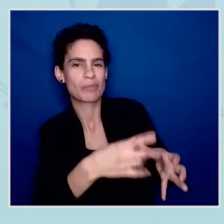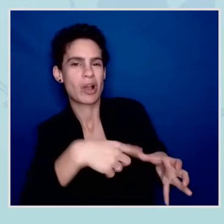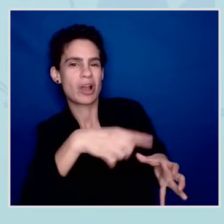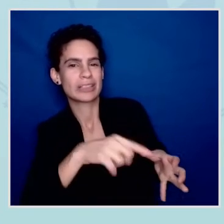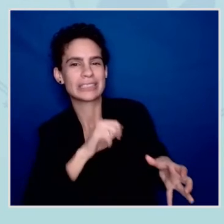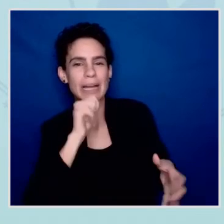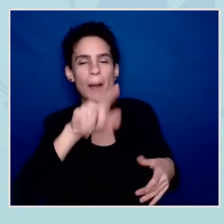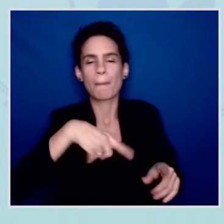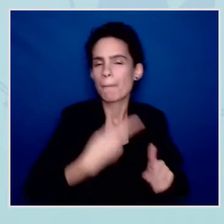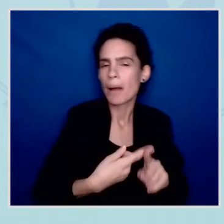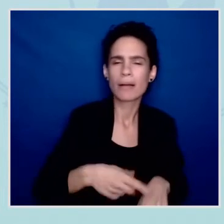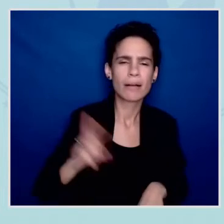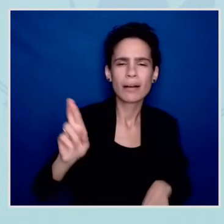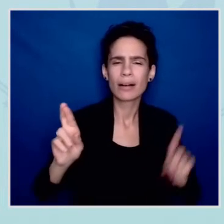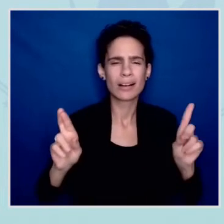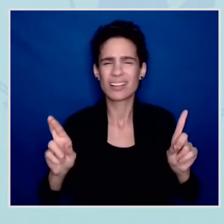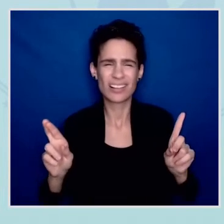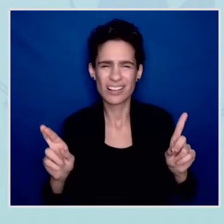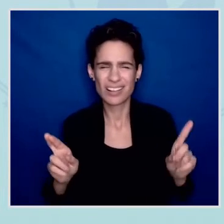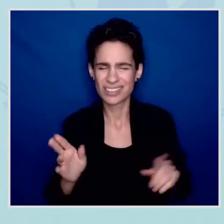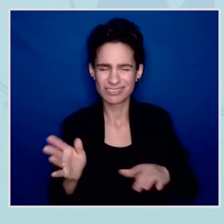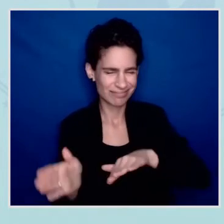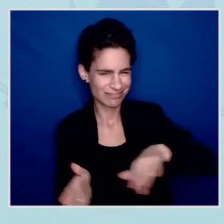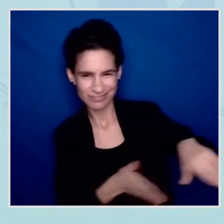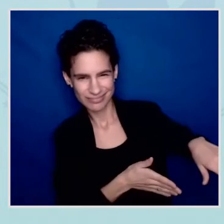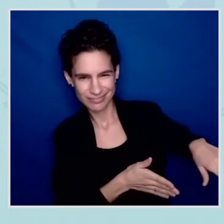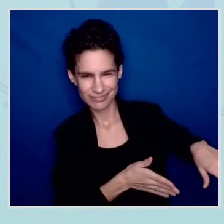THERE'S OTHERS WHO SHOULD BE